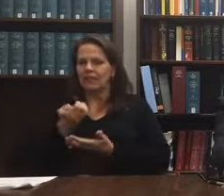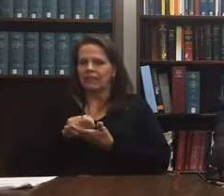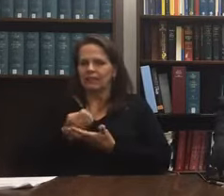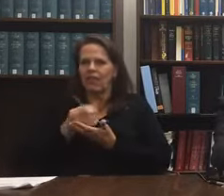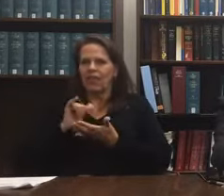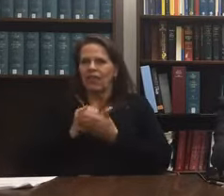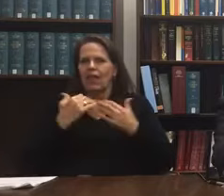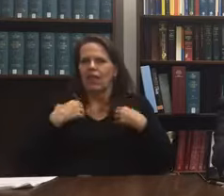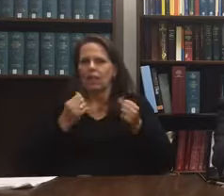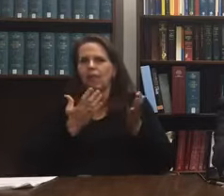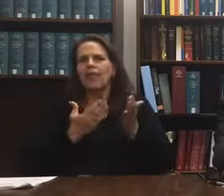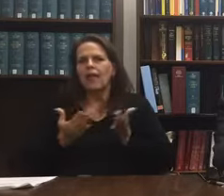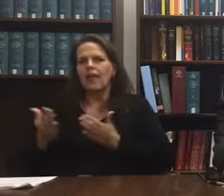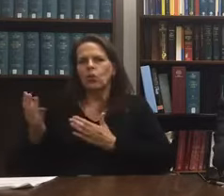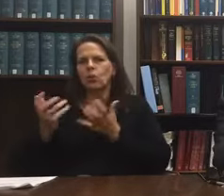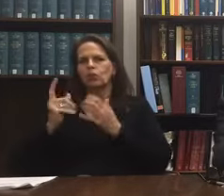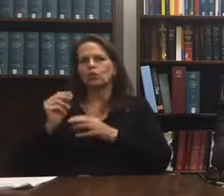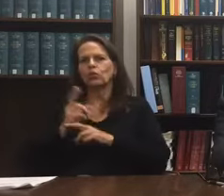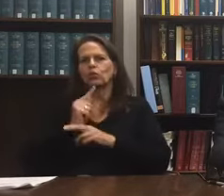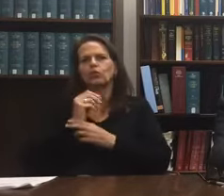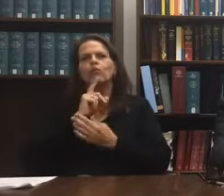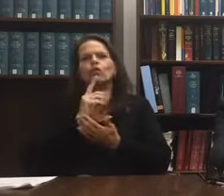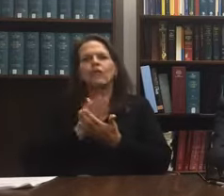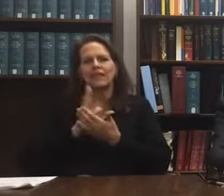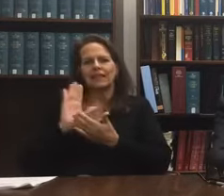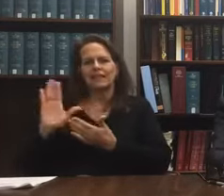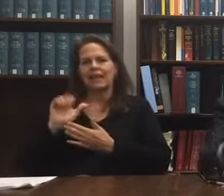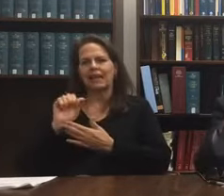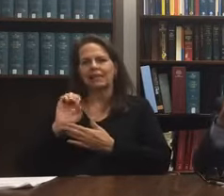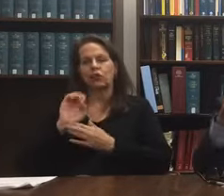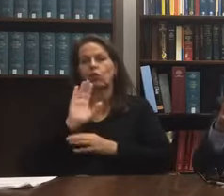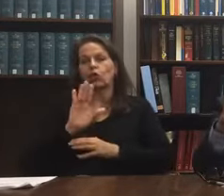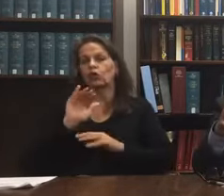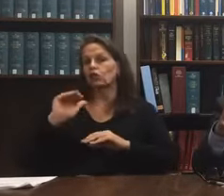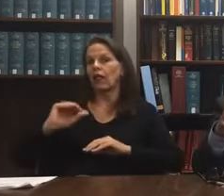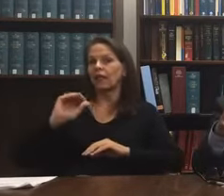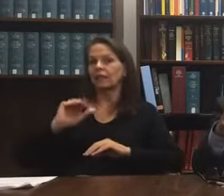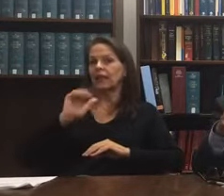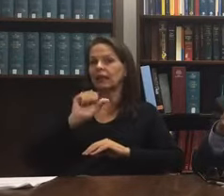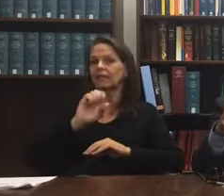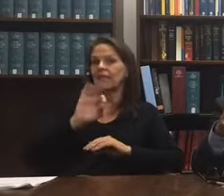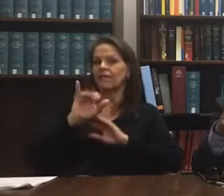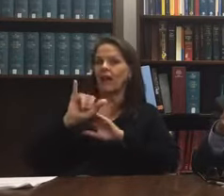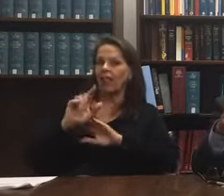to use to prove its case your child's case file is all of the evidence and